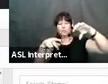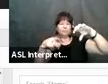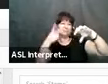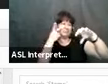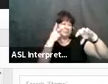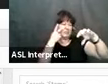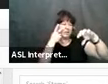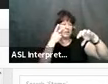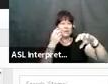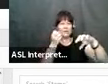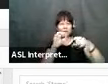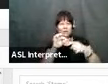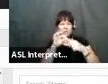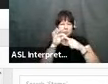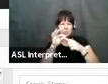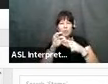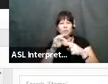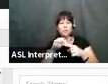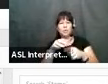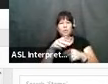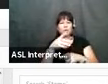There's Napa that's in the red and San Diego in the red.